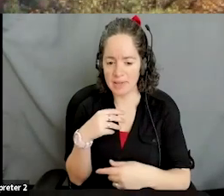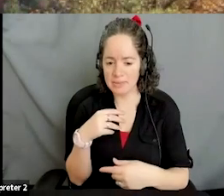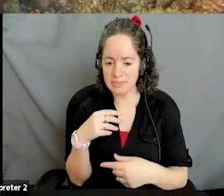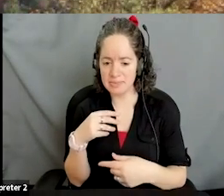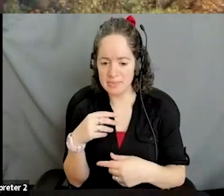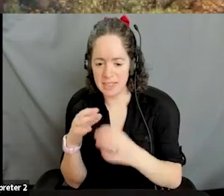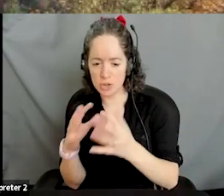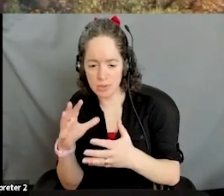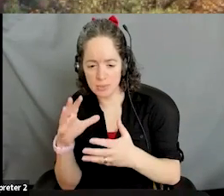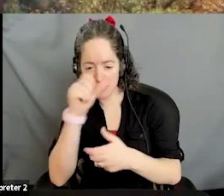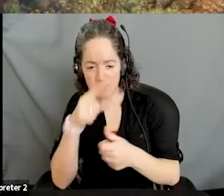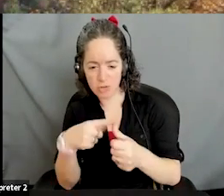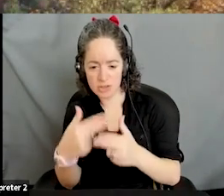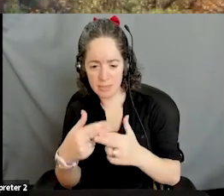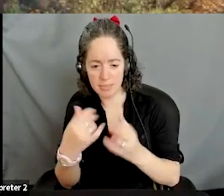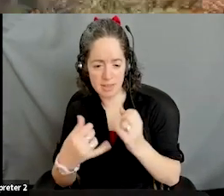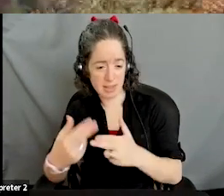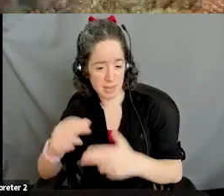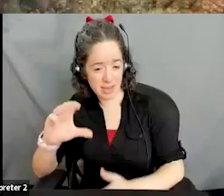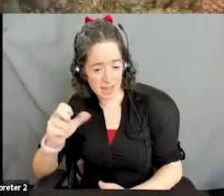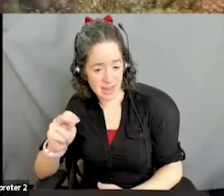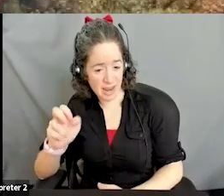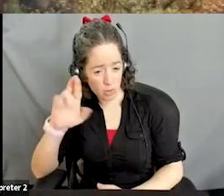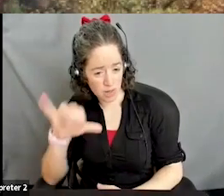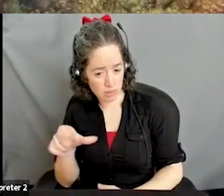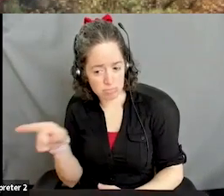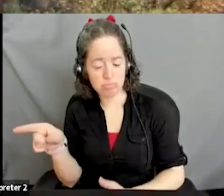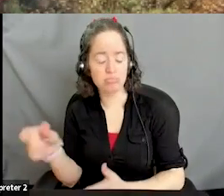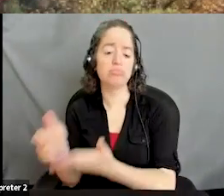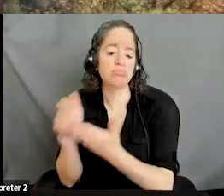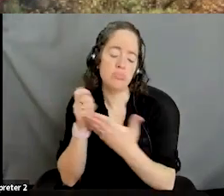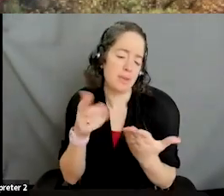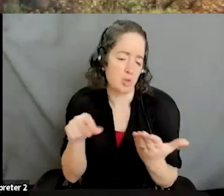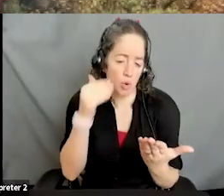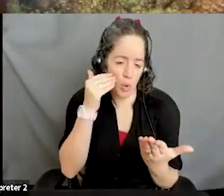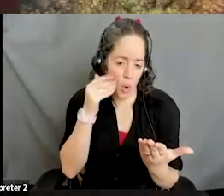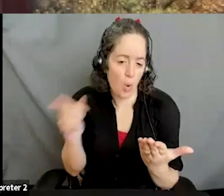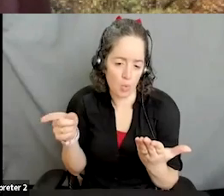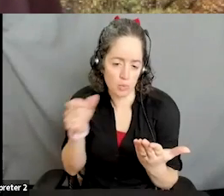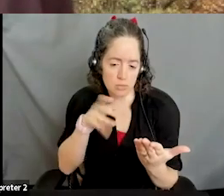We conducted an internal audit then using those standards of all the fields on the front end.